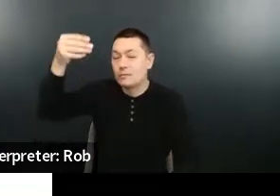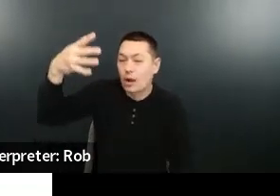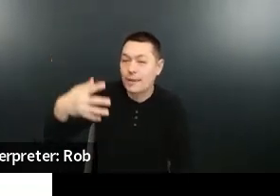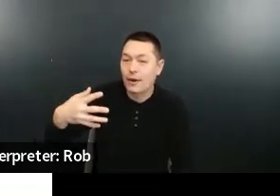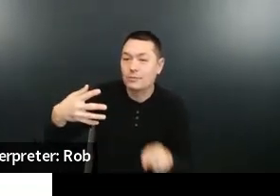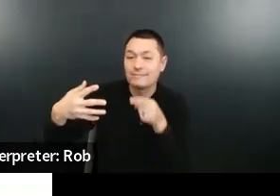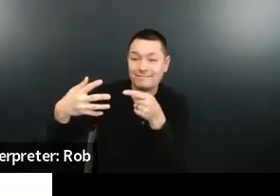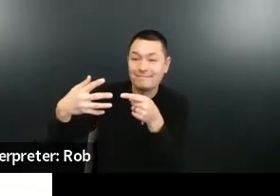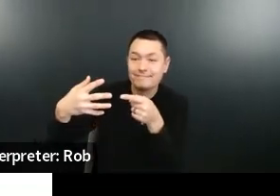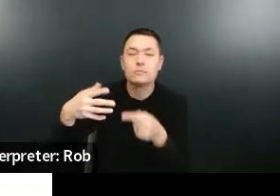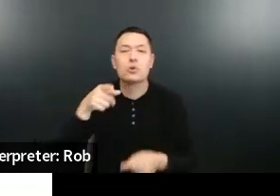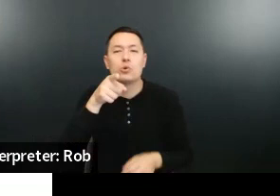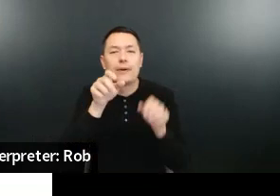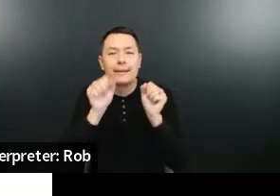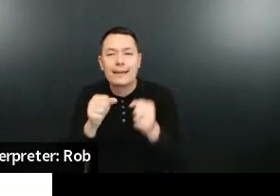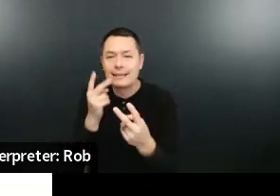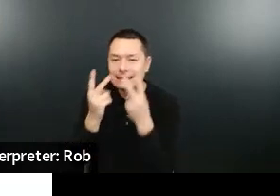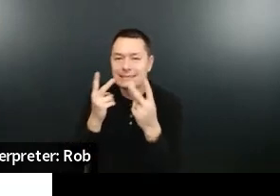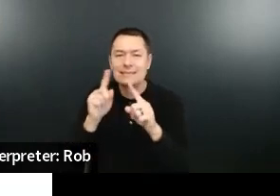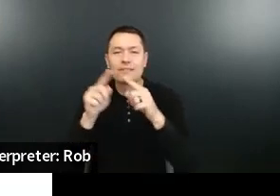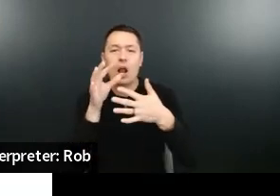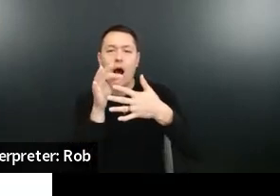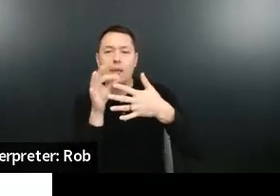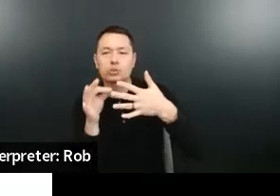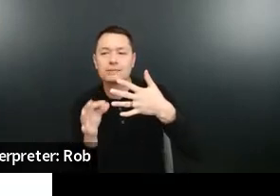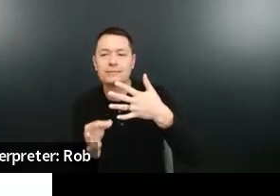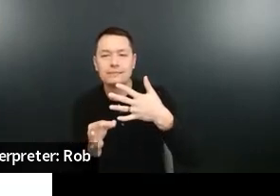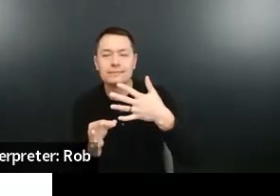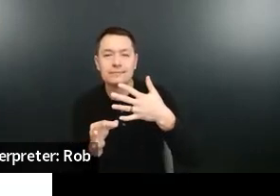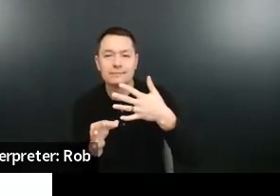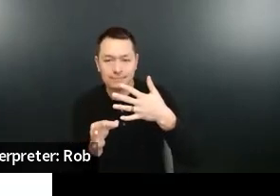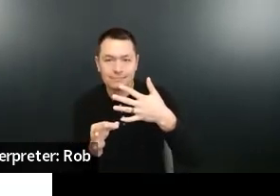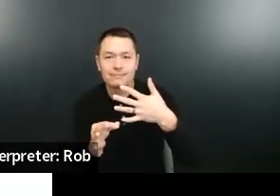and you will be able to see the options for those specific filters.